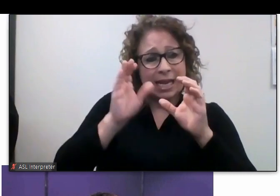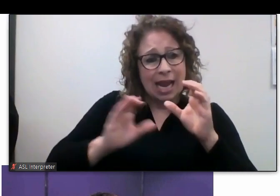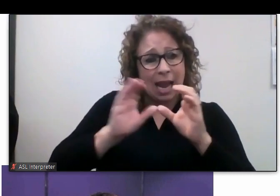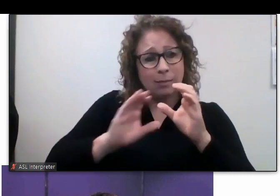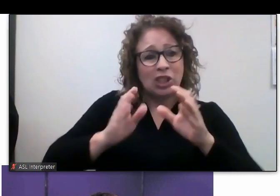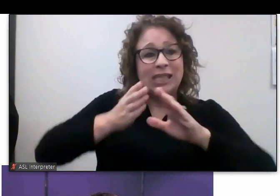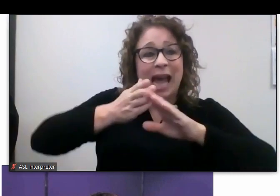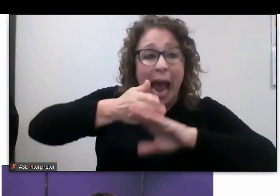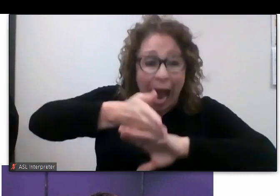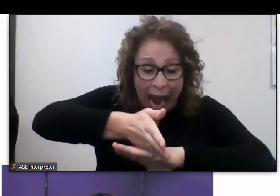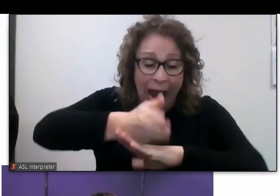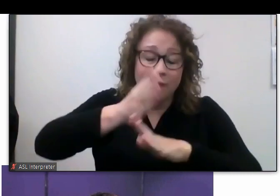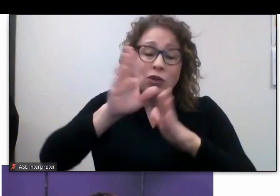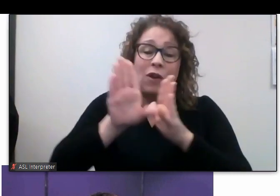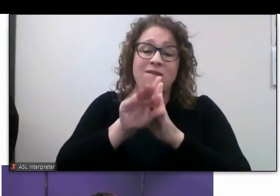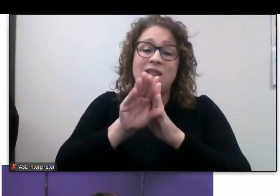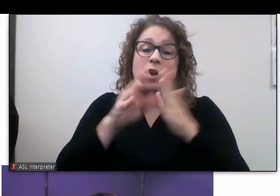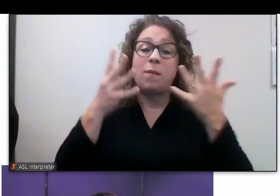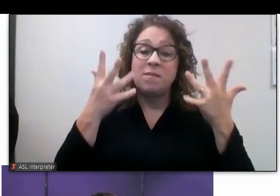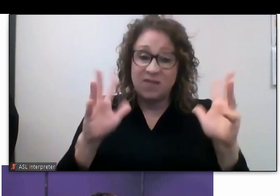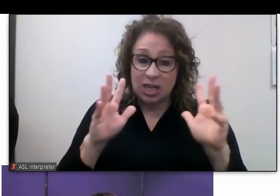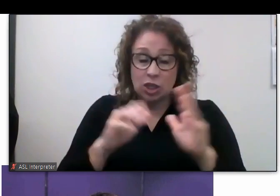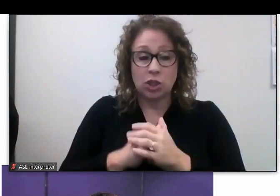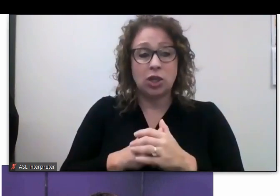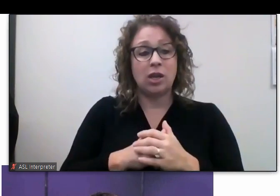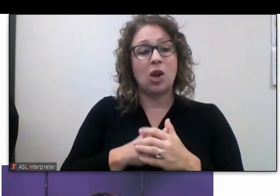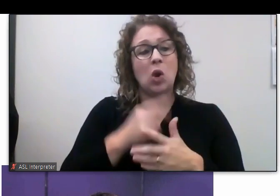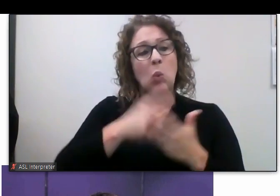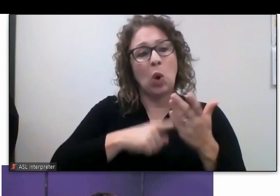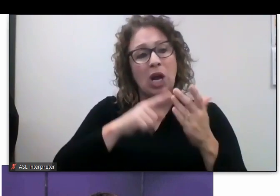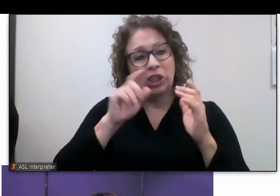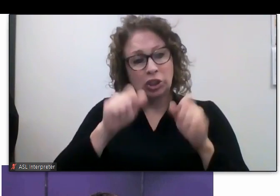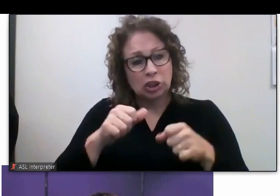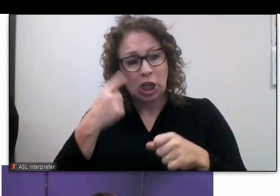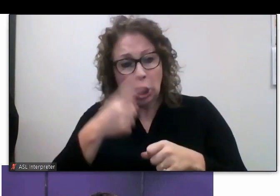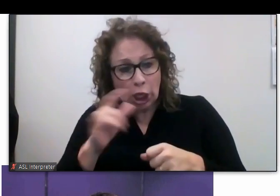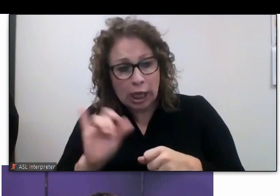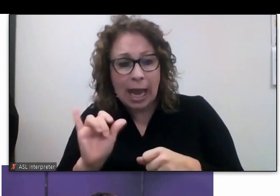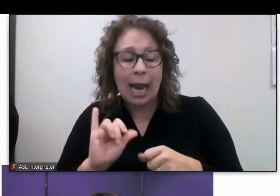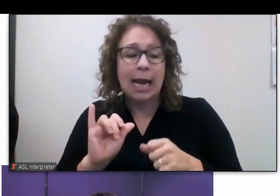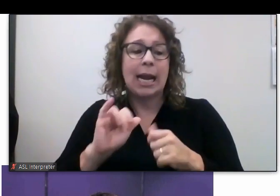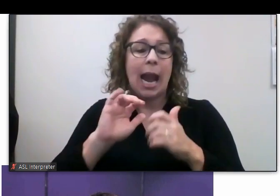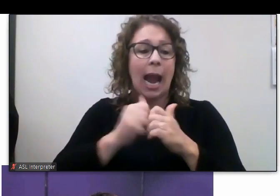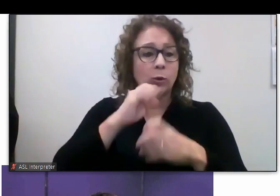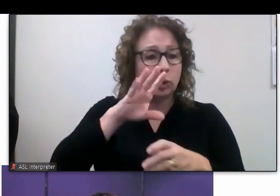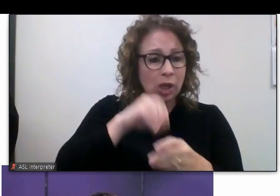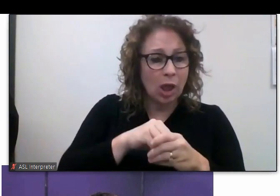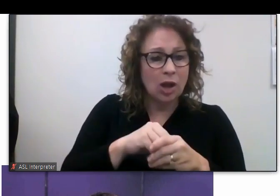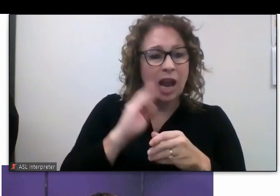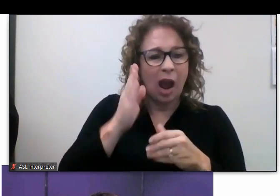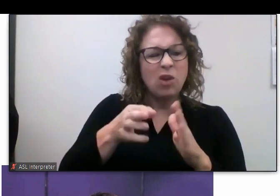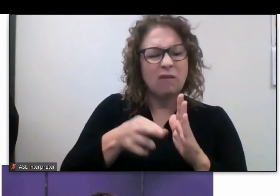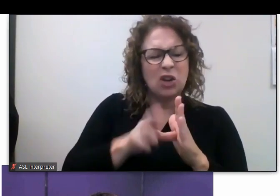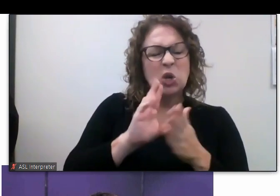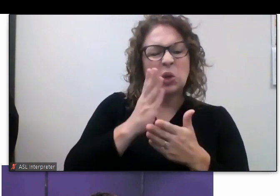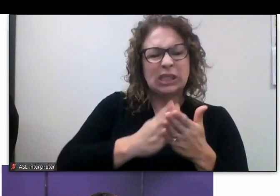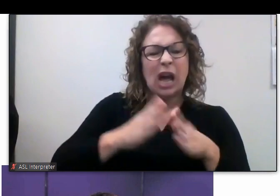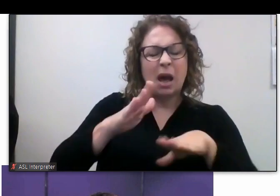their appearance, what they should include, and how to include those things I'm gonna go over some highlights briefly,